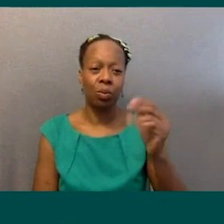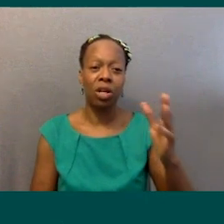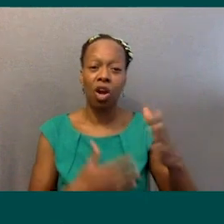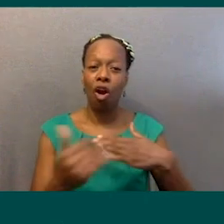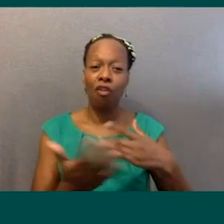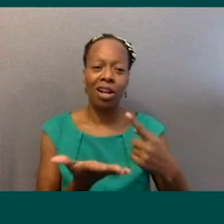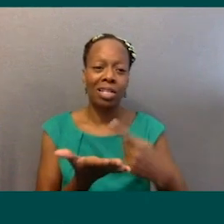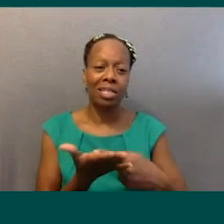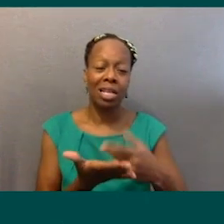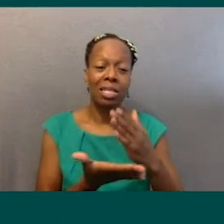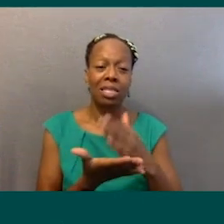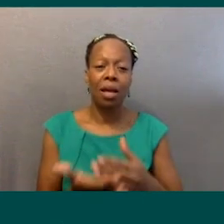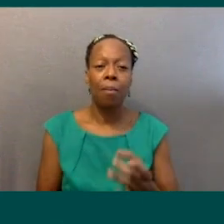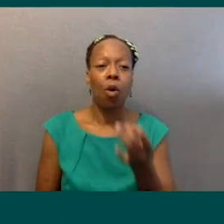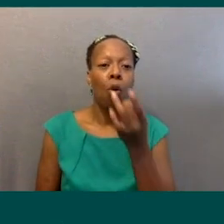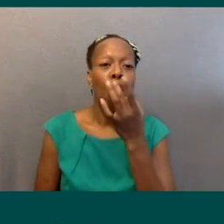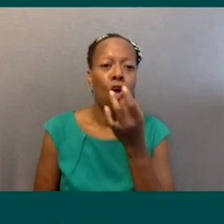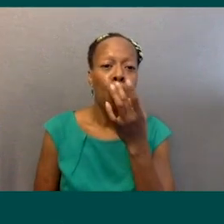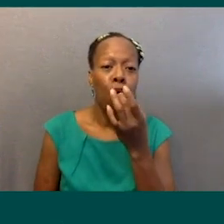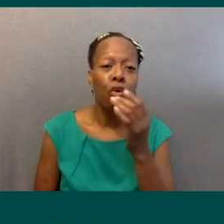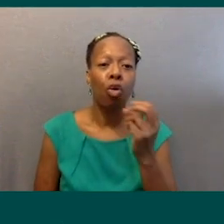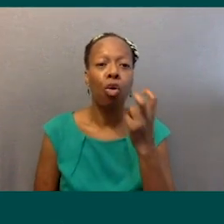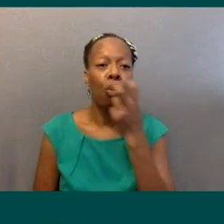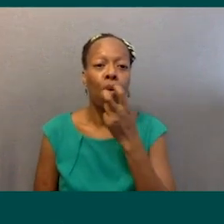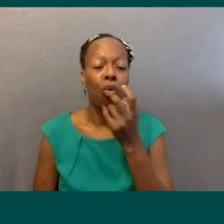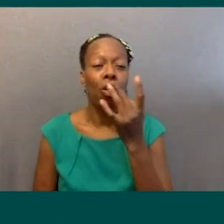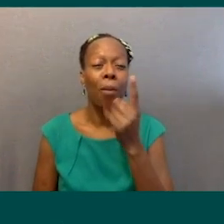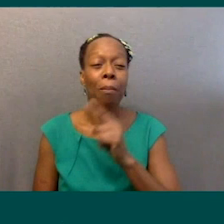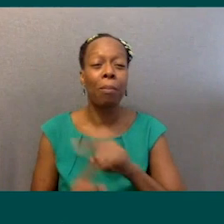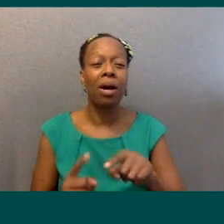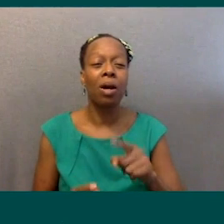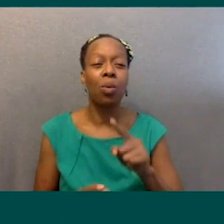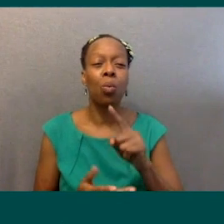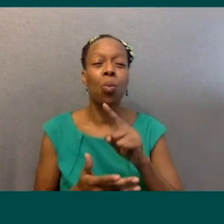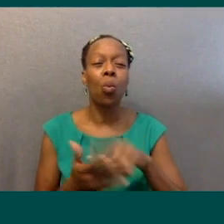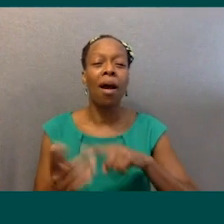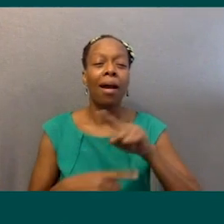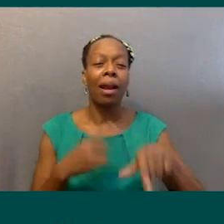and oral medications that can be used, but what about Baclofen?